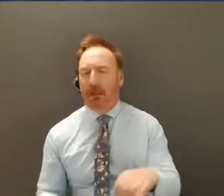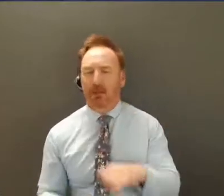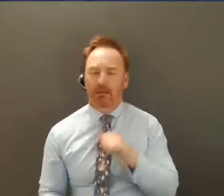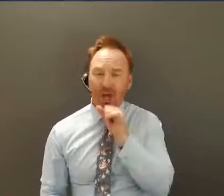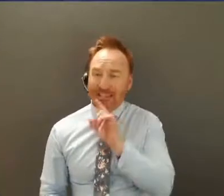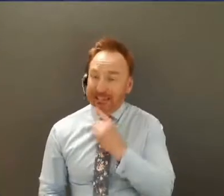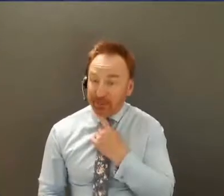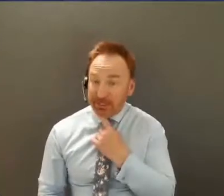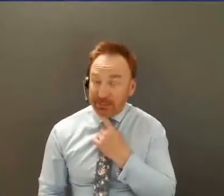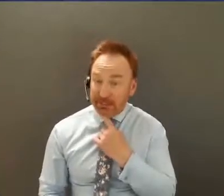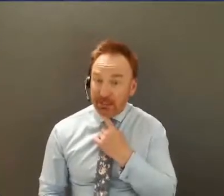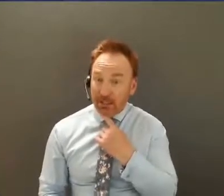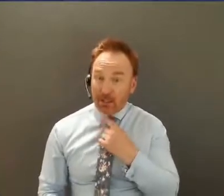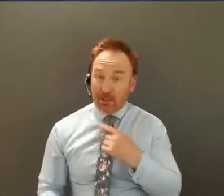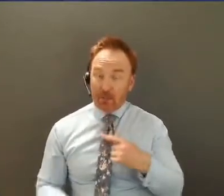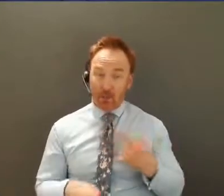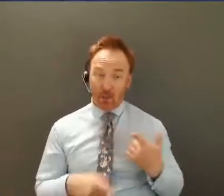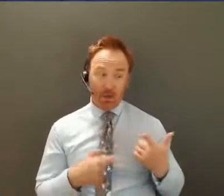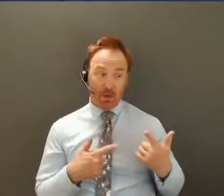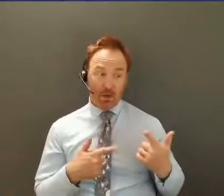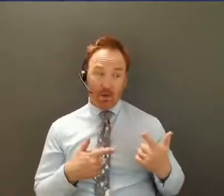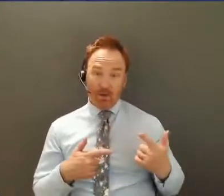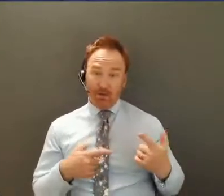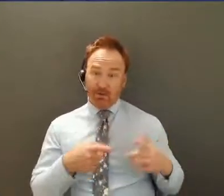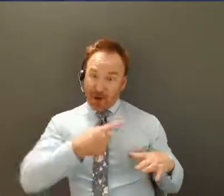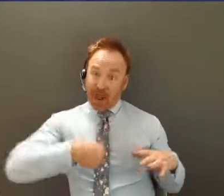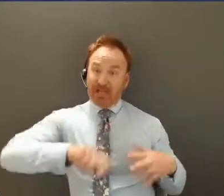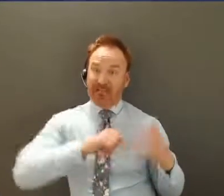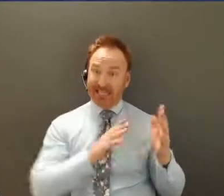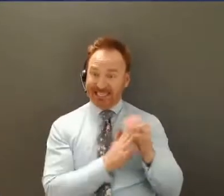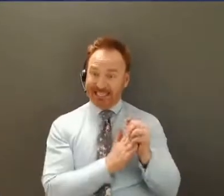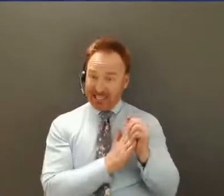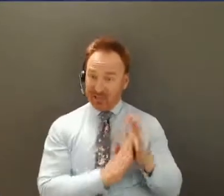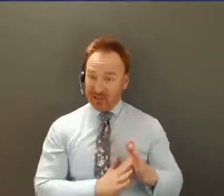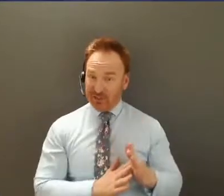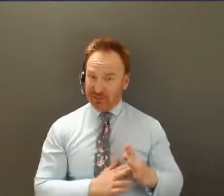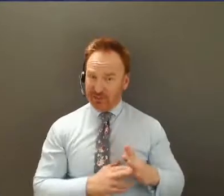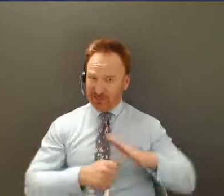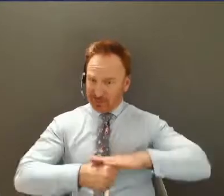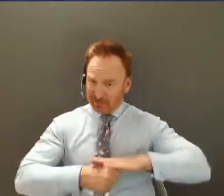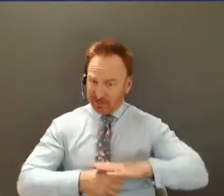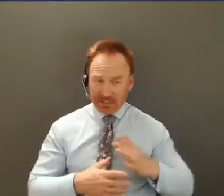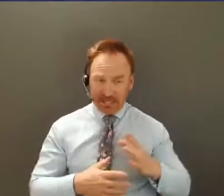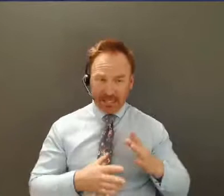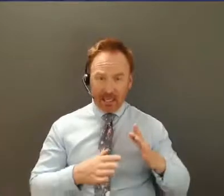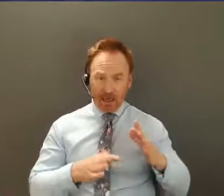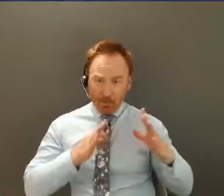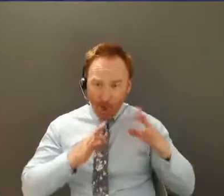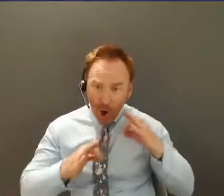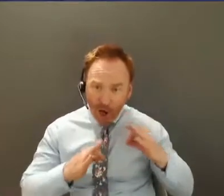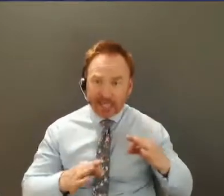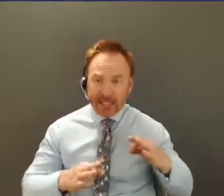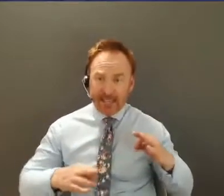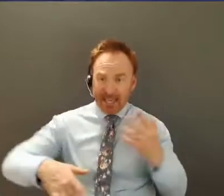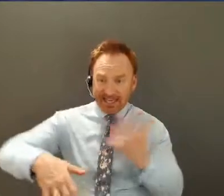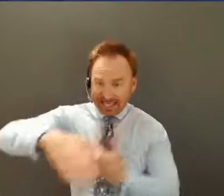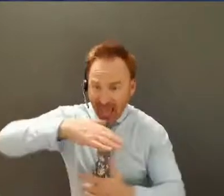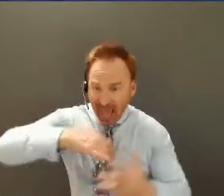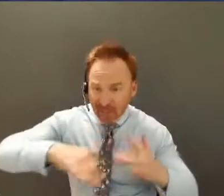governments have revealed there are active cases in their communities and you said you